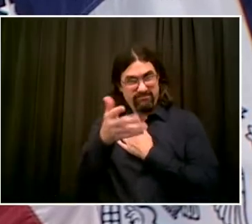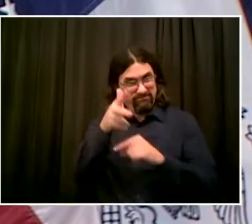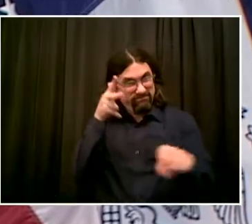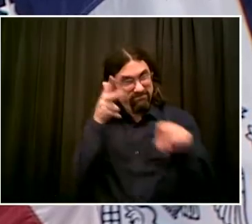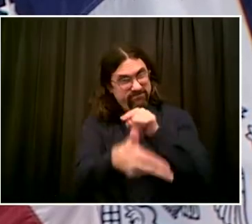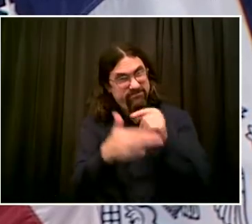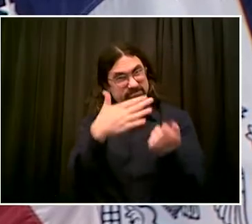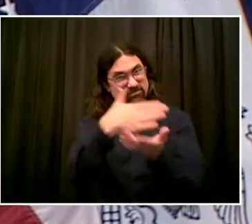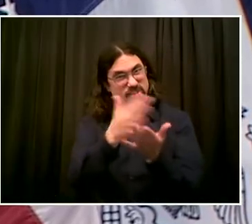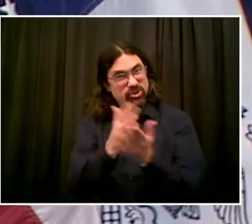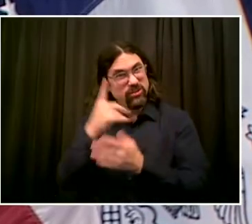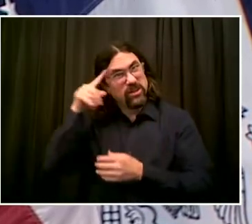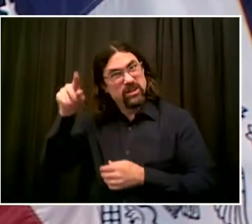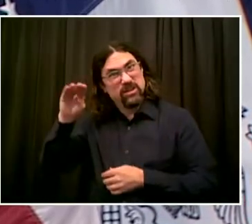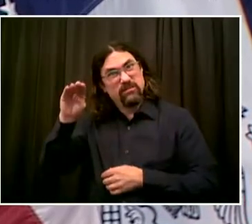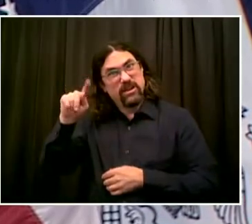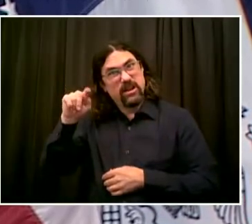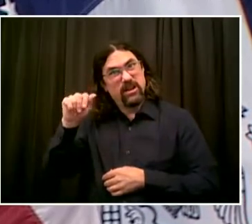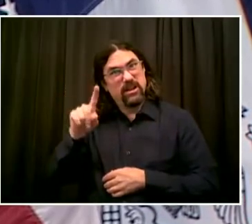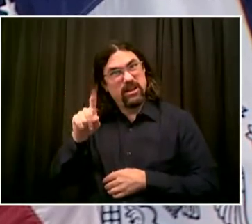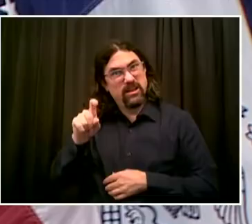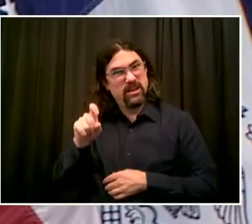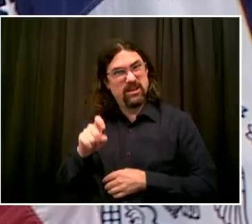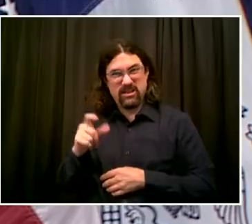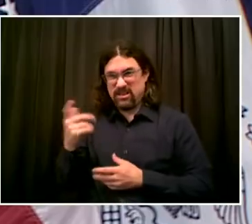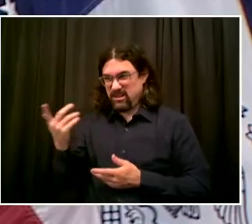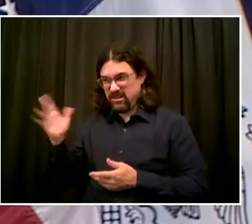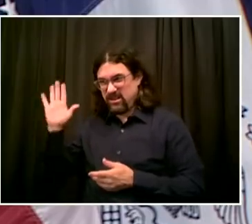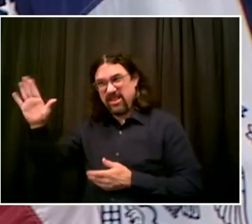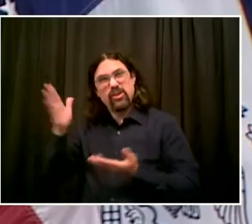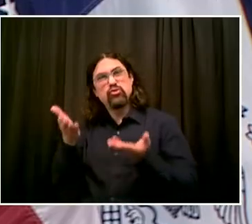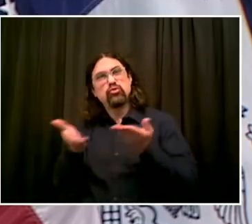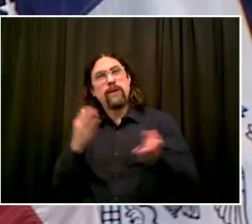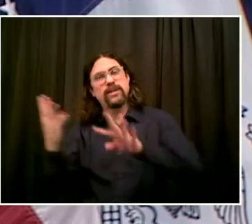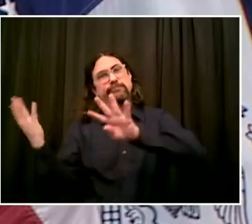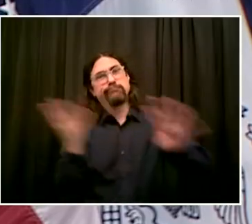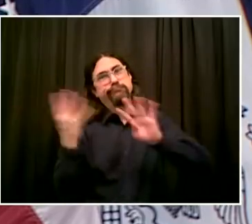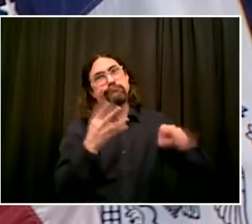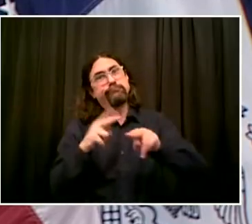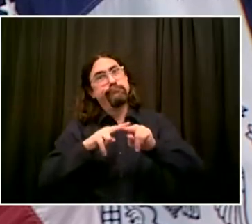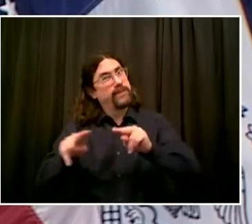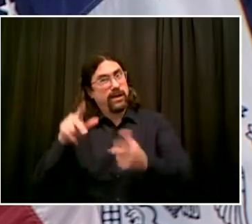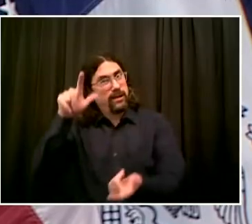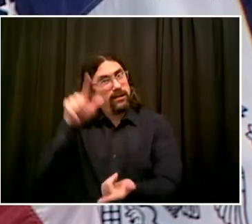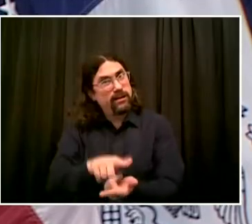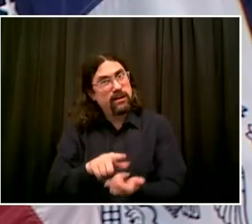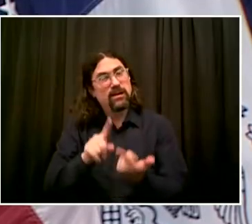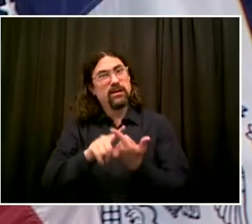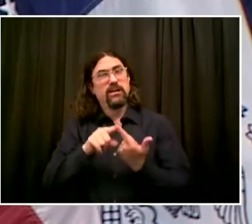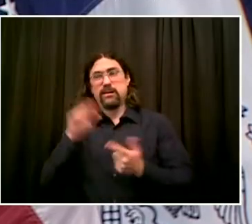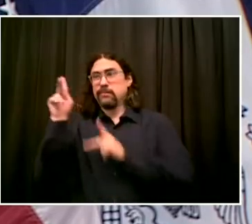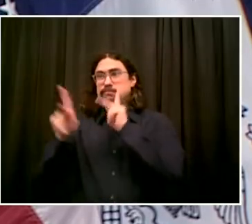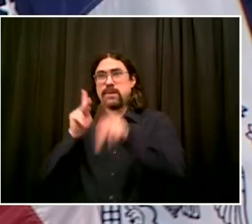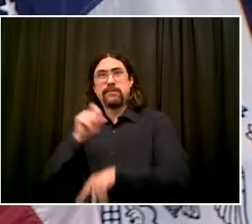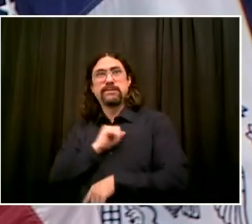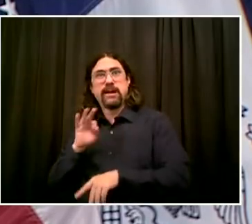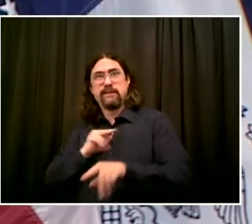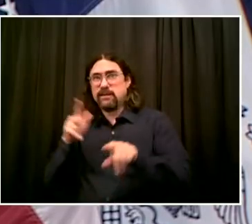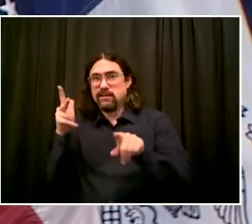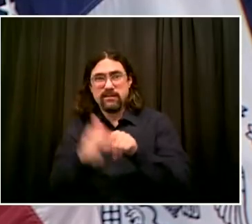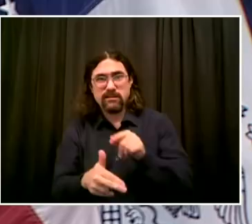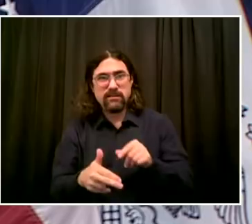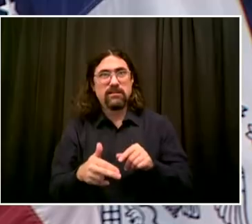INSTITUTE SOME